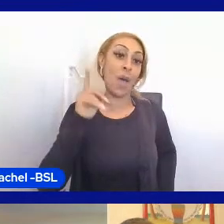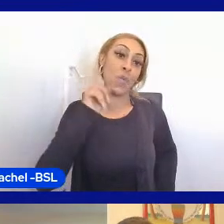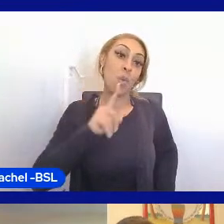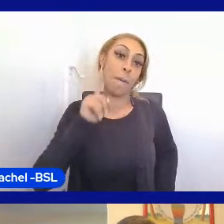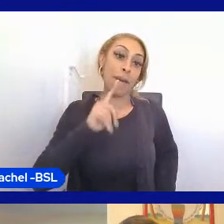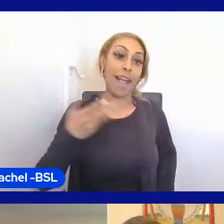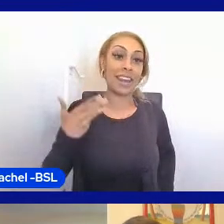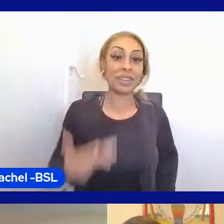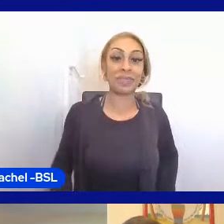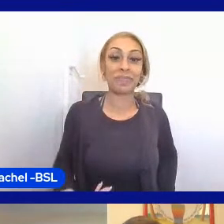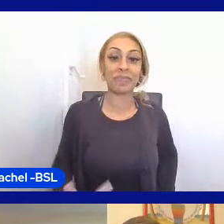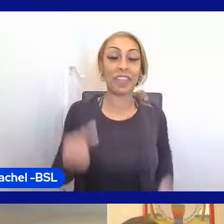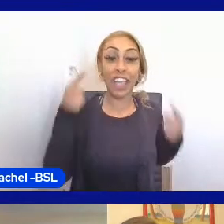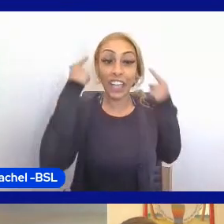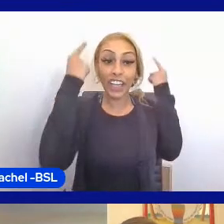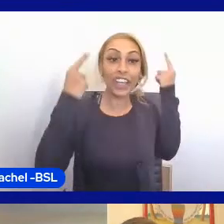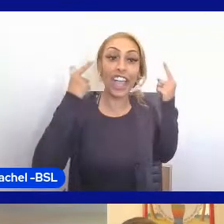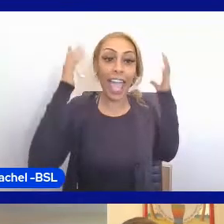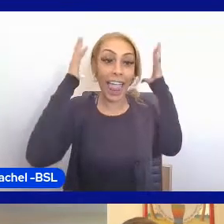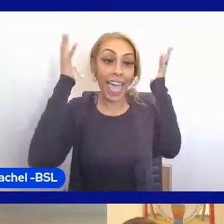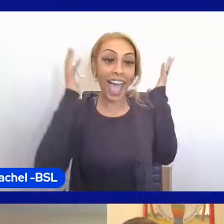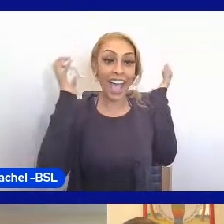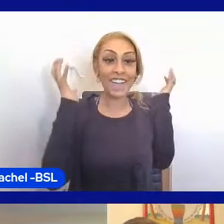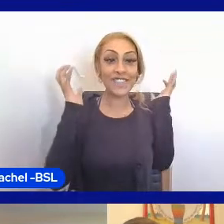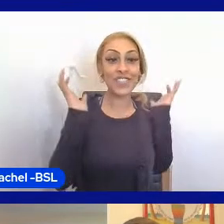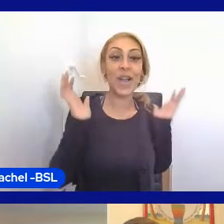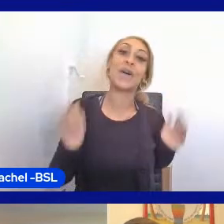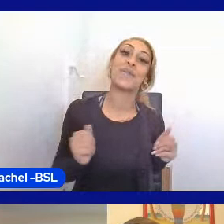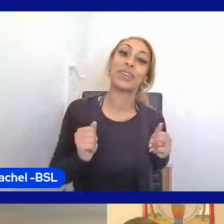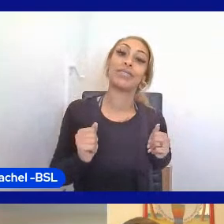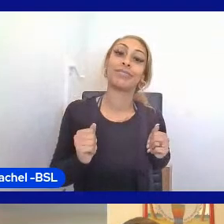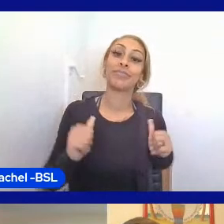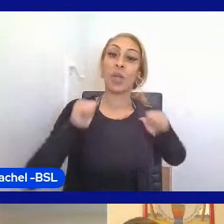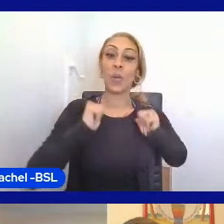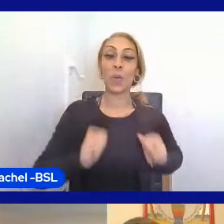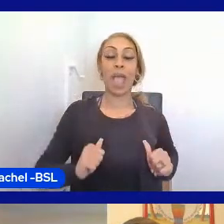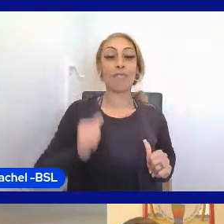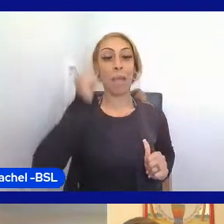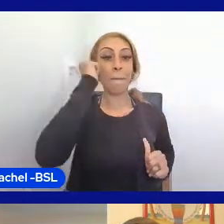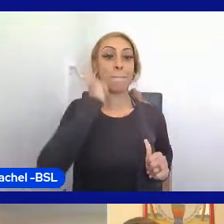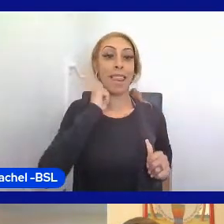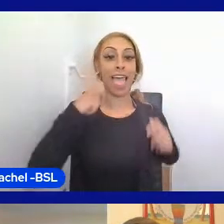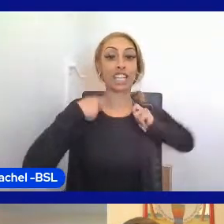My apologies. I am a black woman with a curly Afro, I am